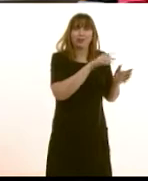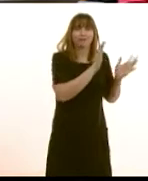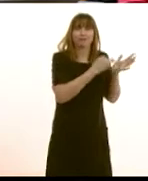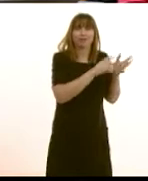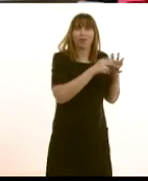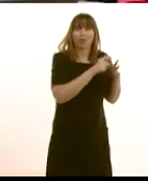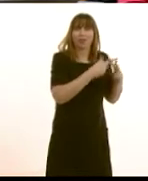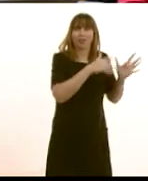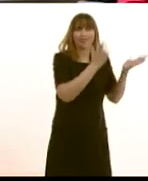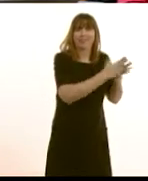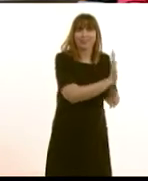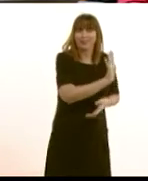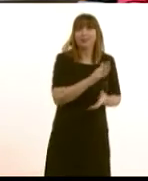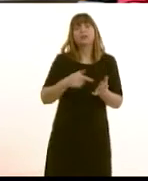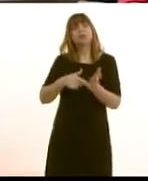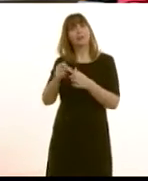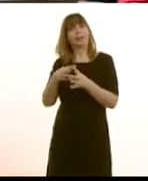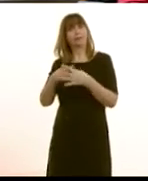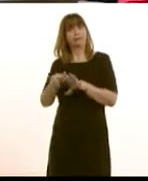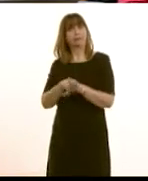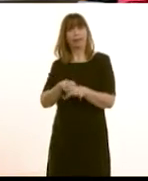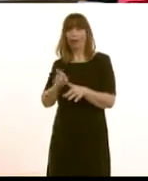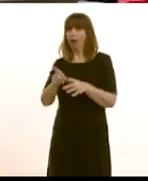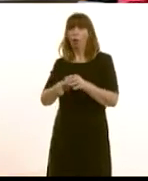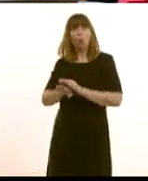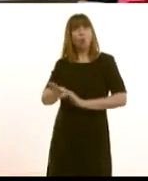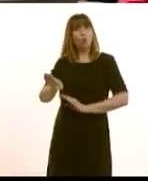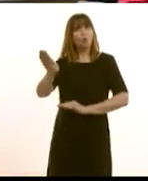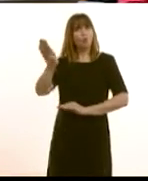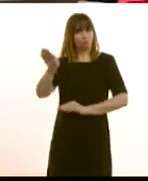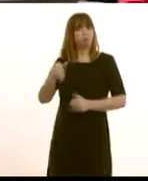the Rhondda. Tonypandy community school, for example, has seen an incredible improvement